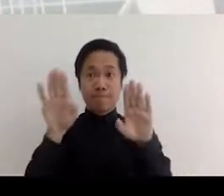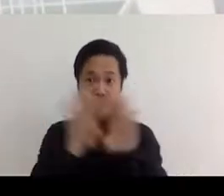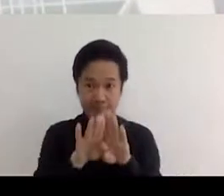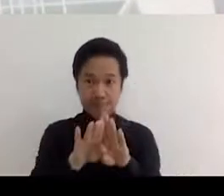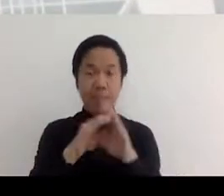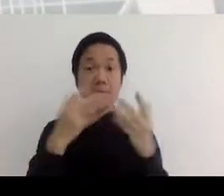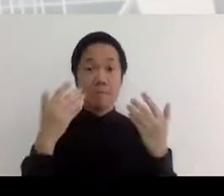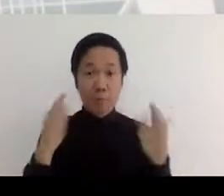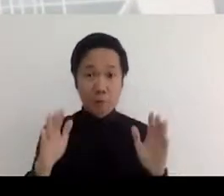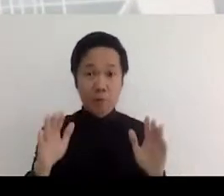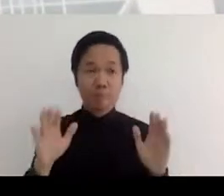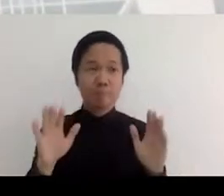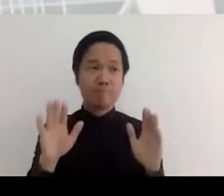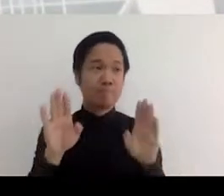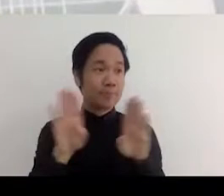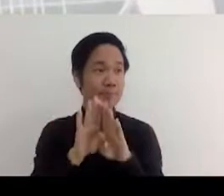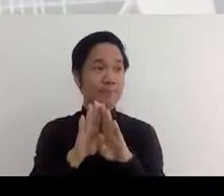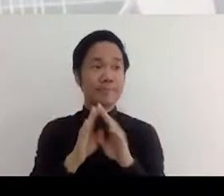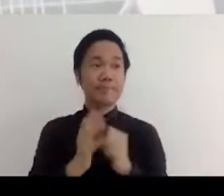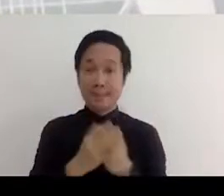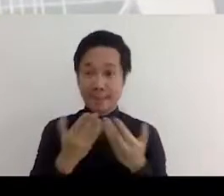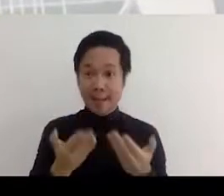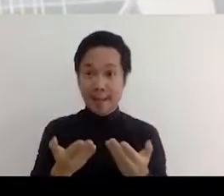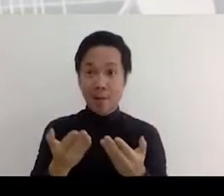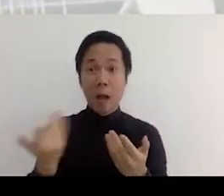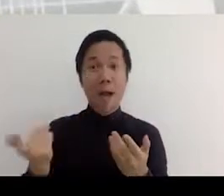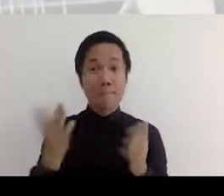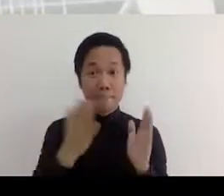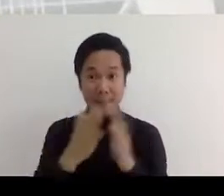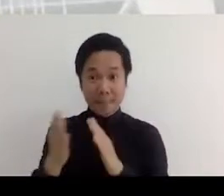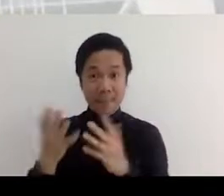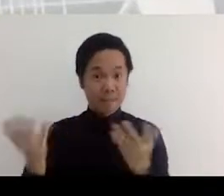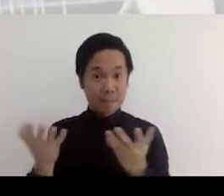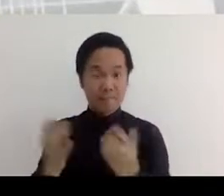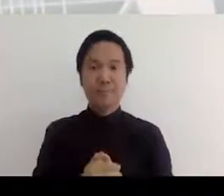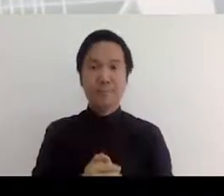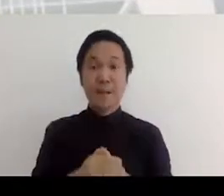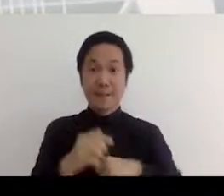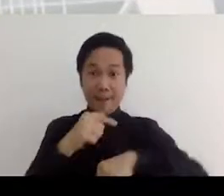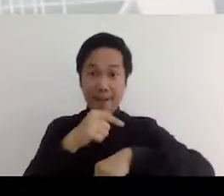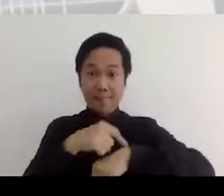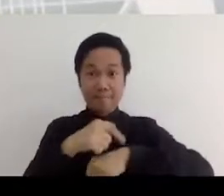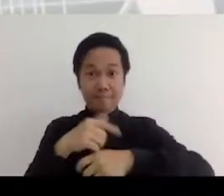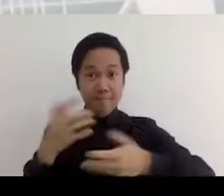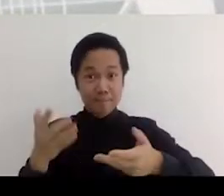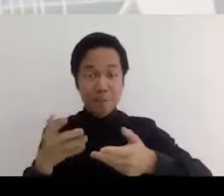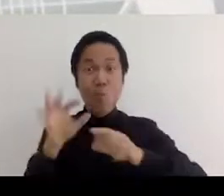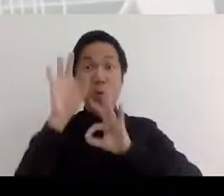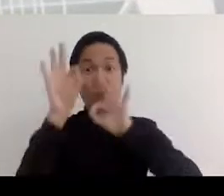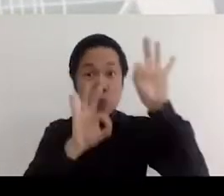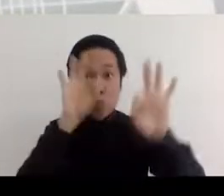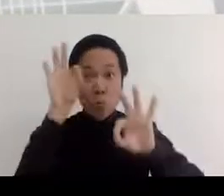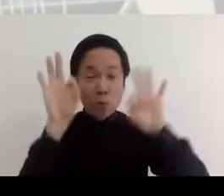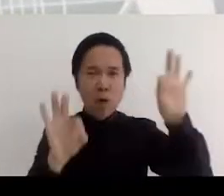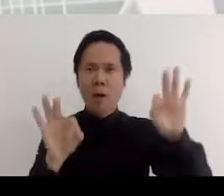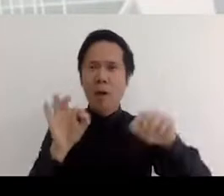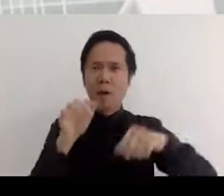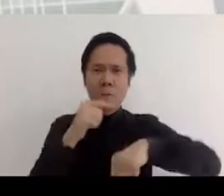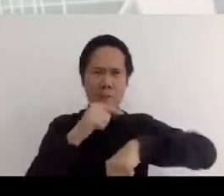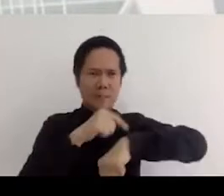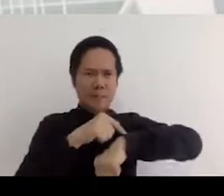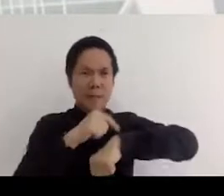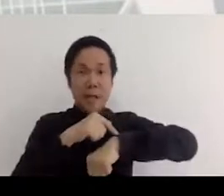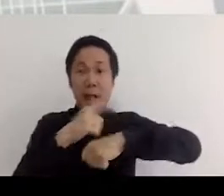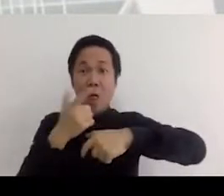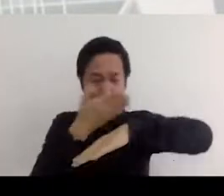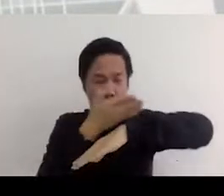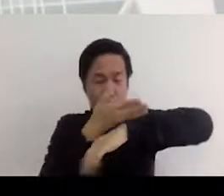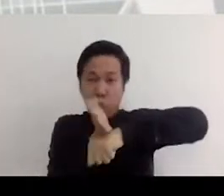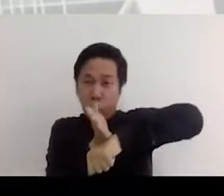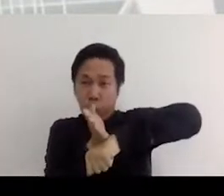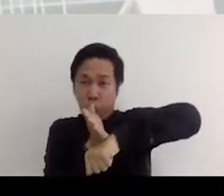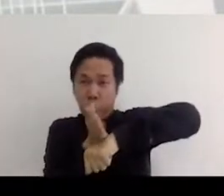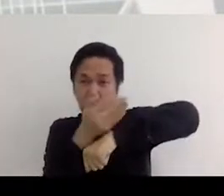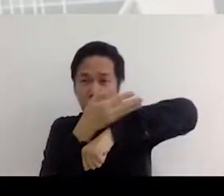And I want to hear very much from Senator Monthian Buntan who always really is so good at distilling the kind of conversation that we have just had.